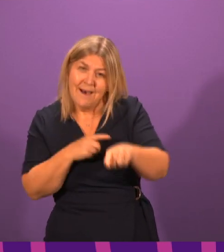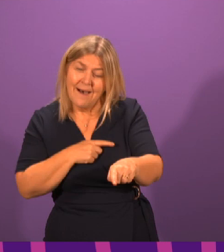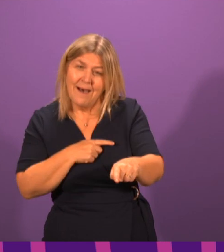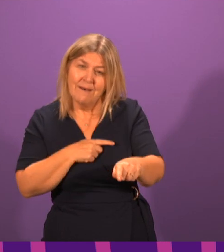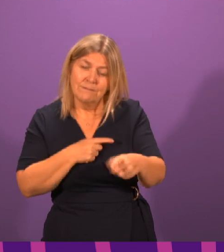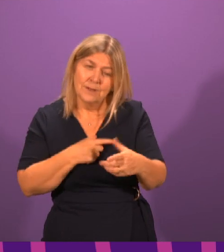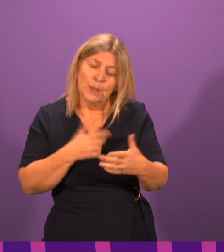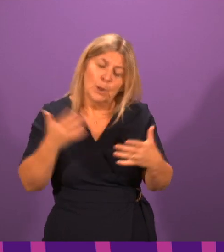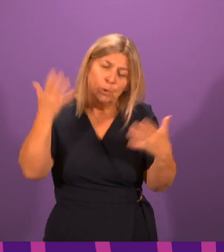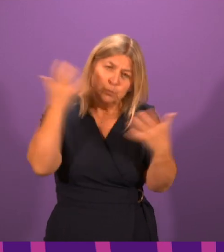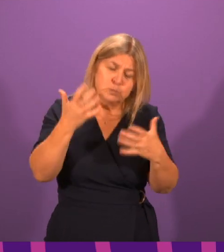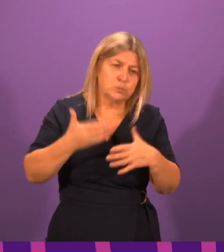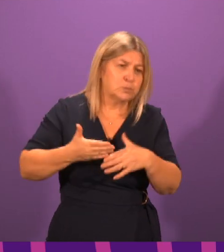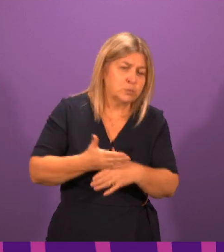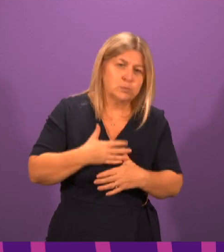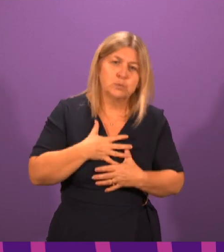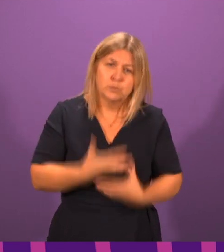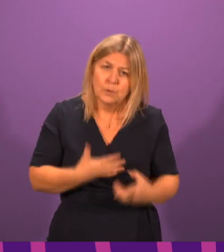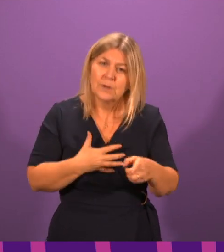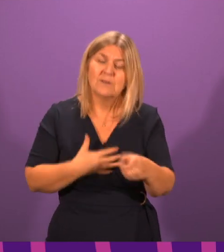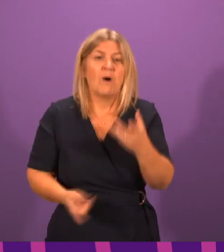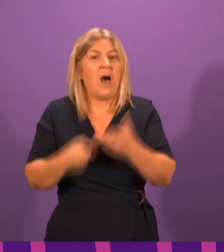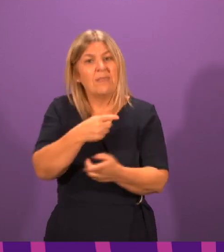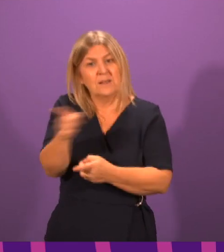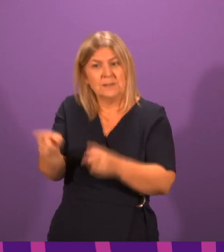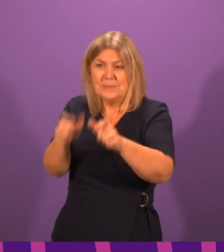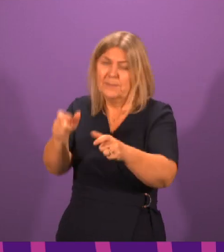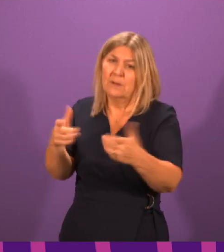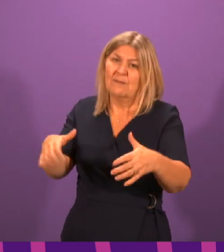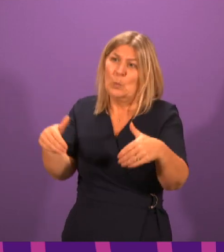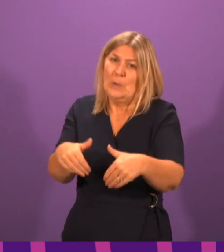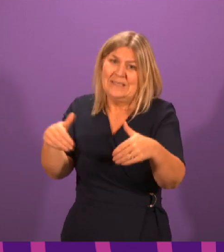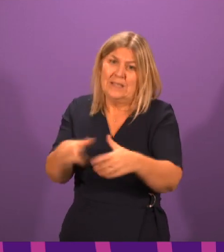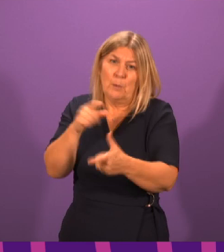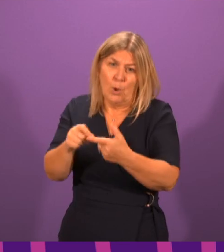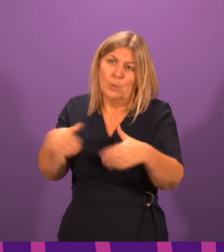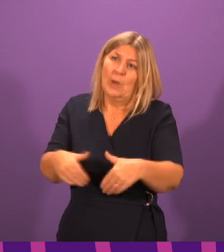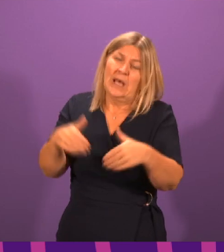to people across our communities who may need to wait longer for treatment than I would want. I am